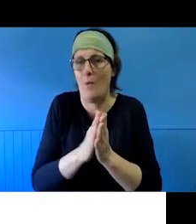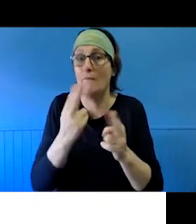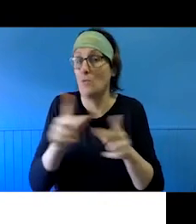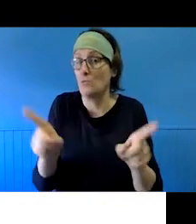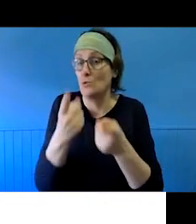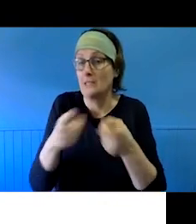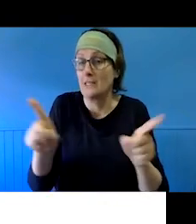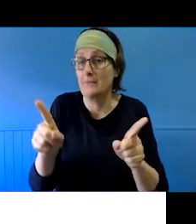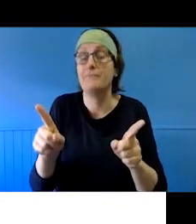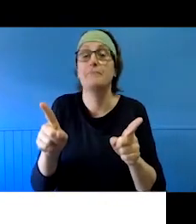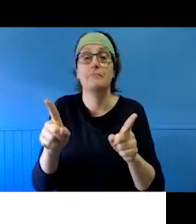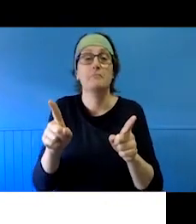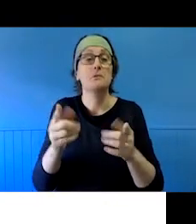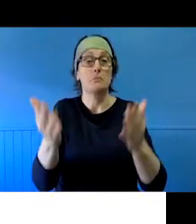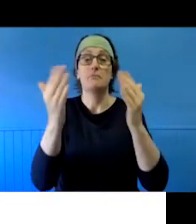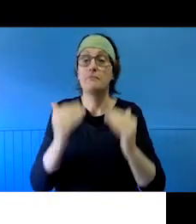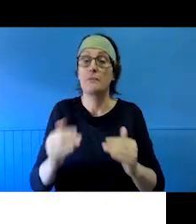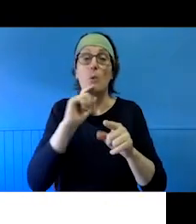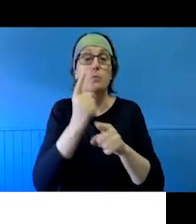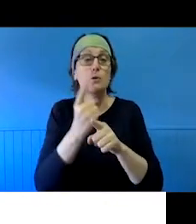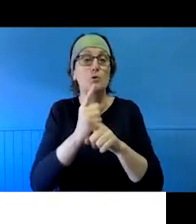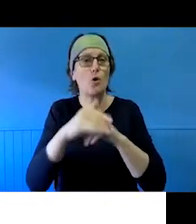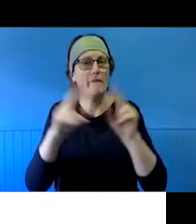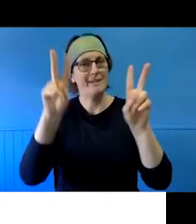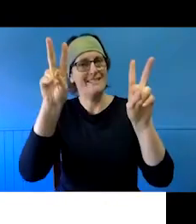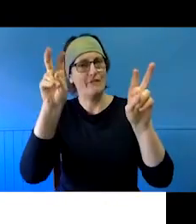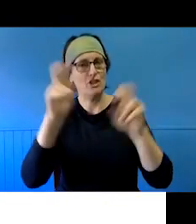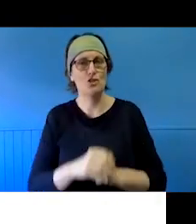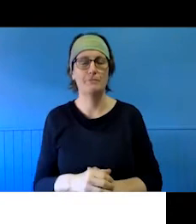So as we move forward, let's talk about just some definitions to start us out.